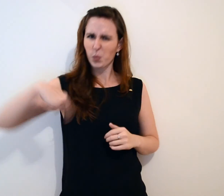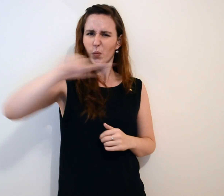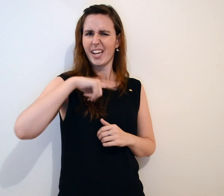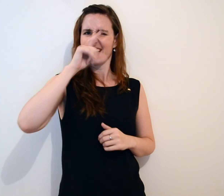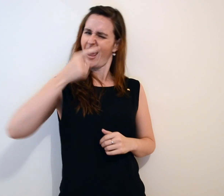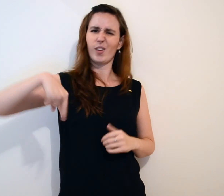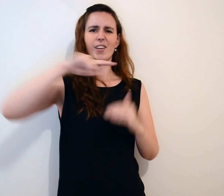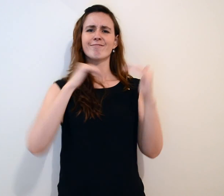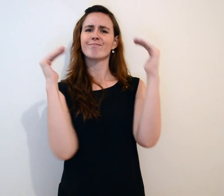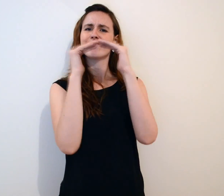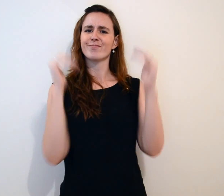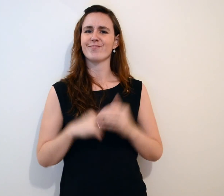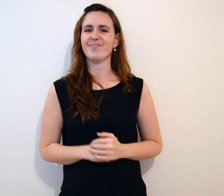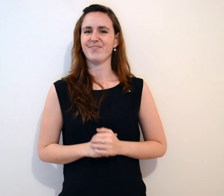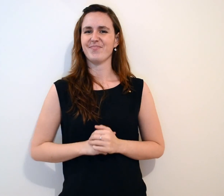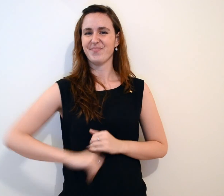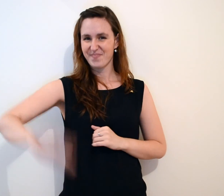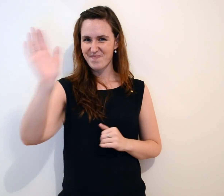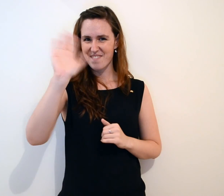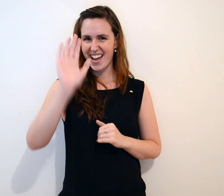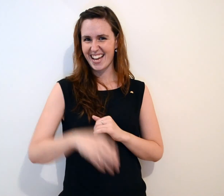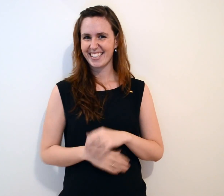We CAN do it. Bye!